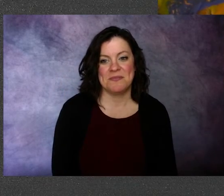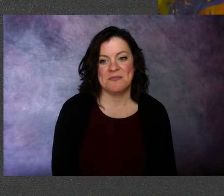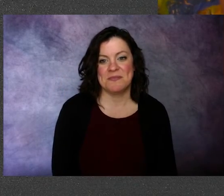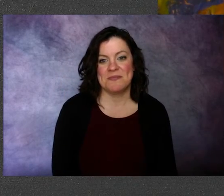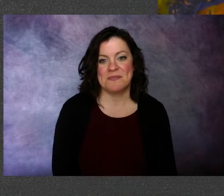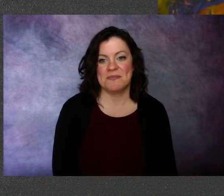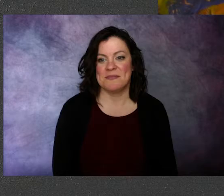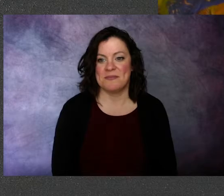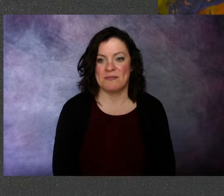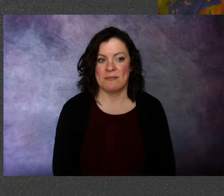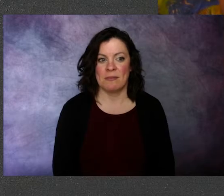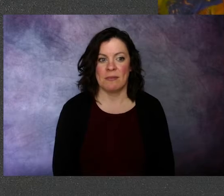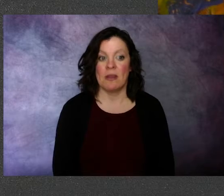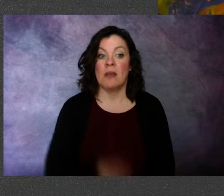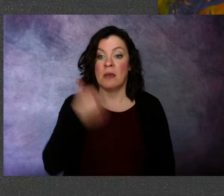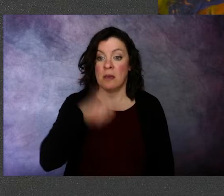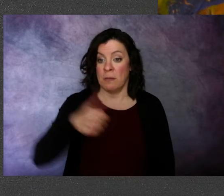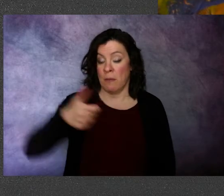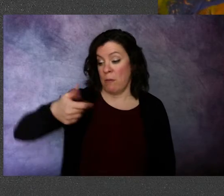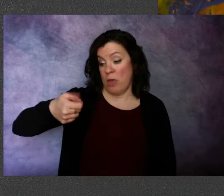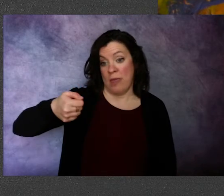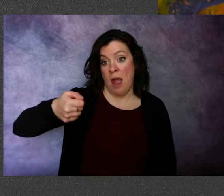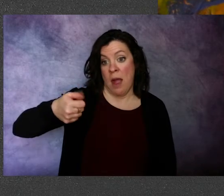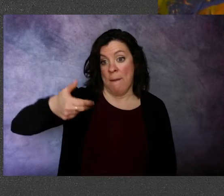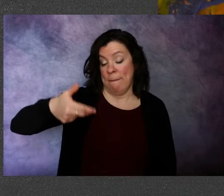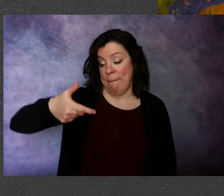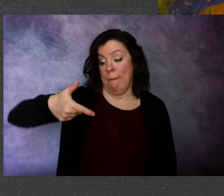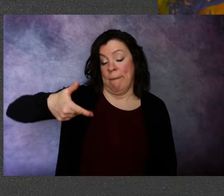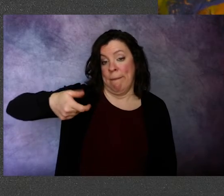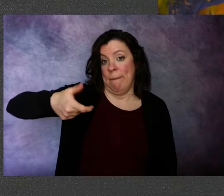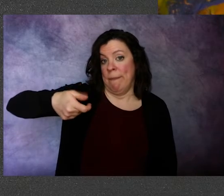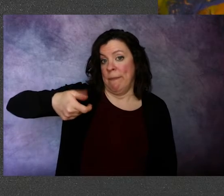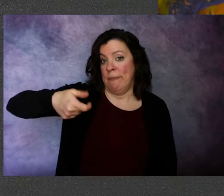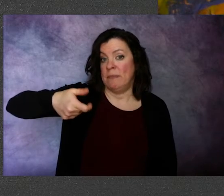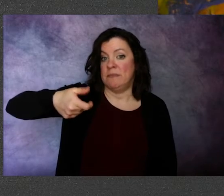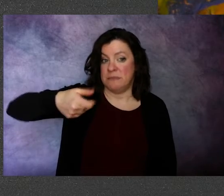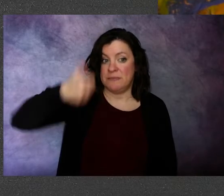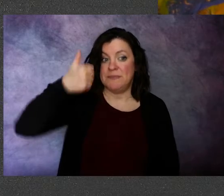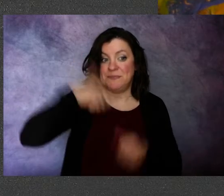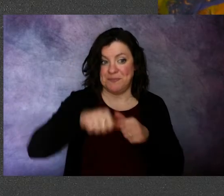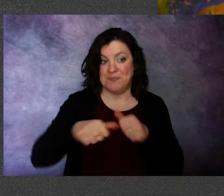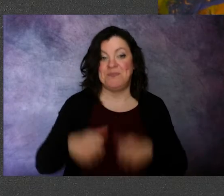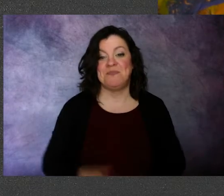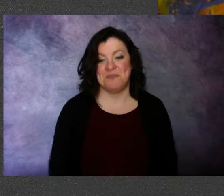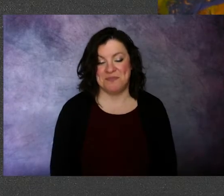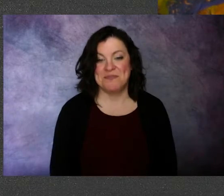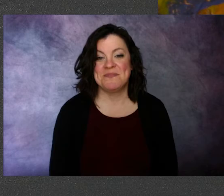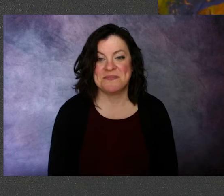Whoops, thumbs up in the small hole. Open, close, open, close.